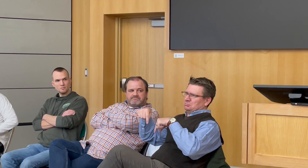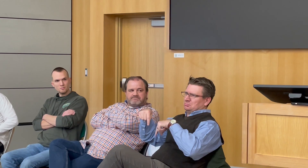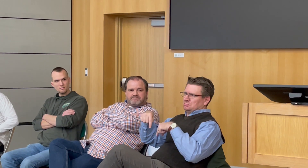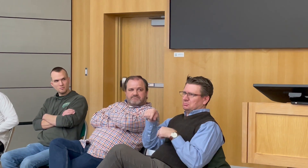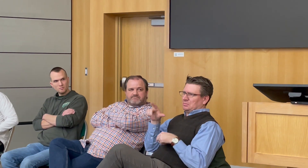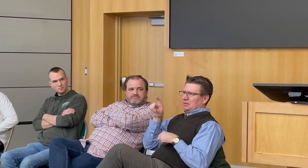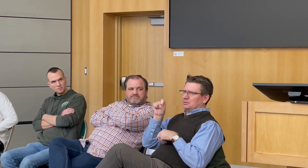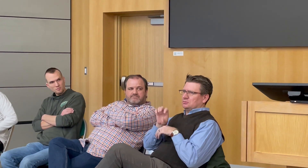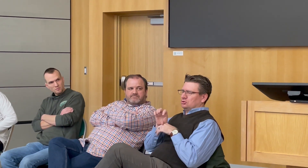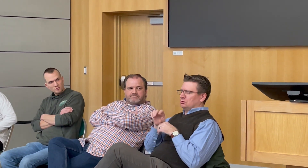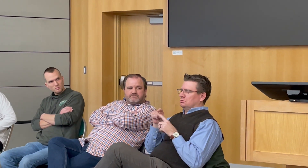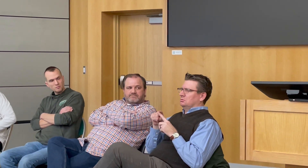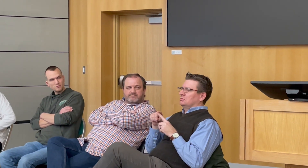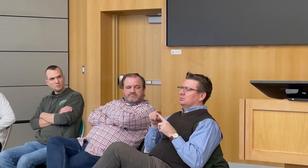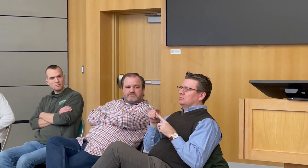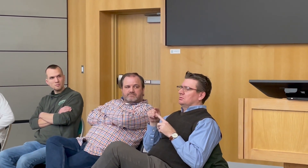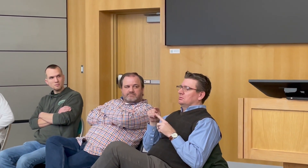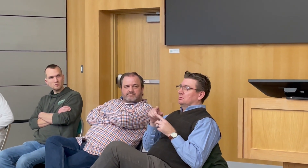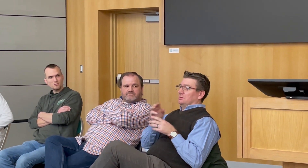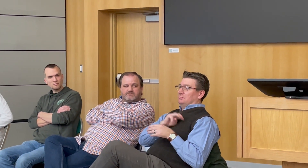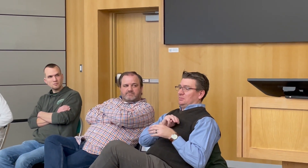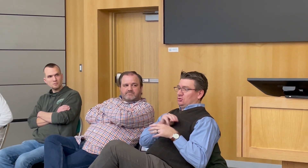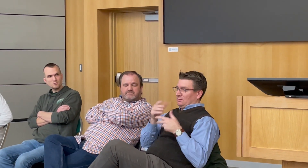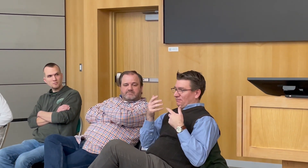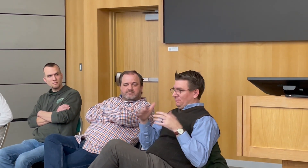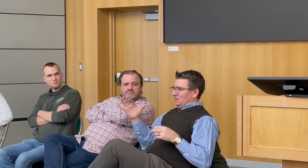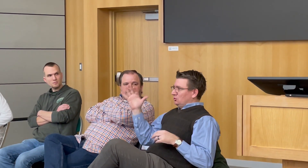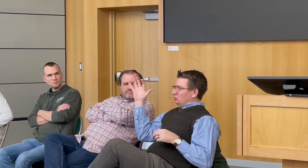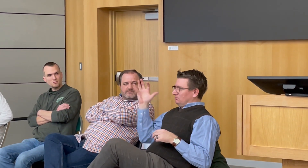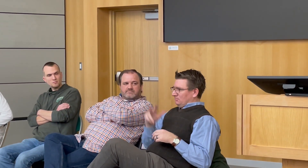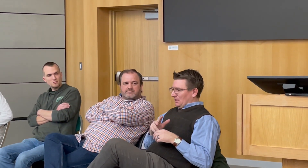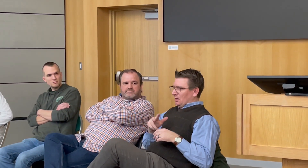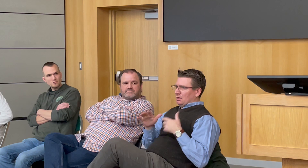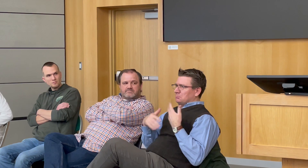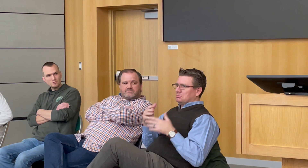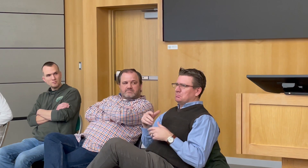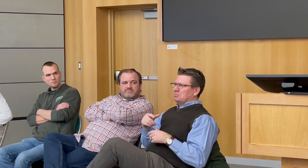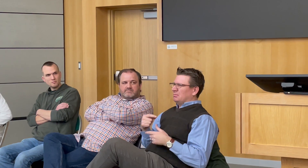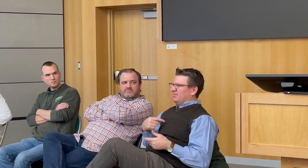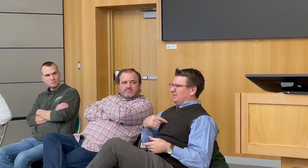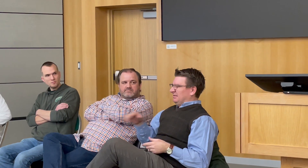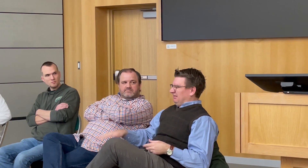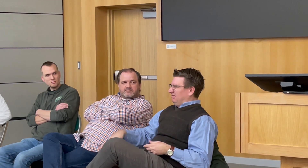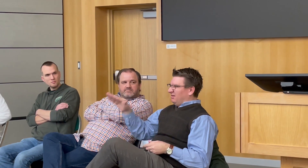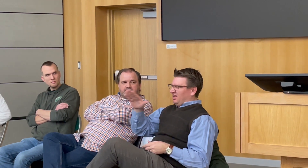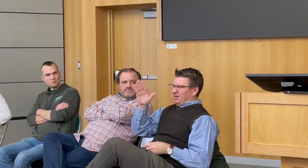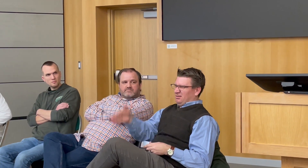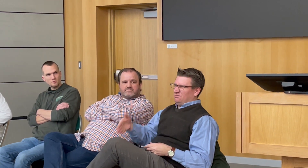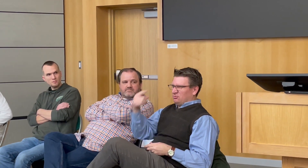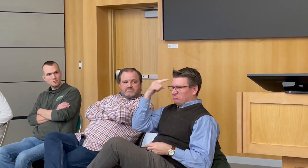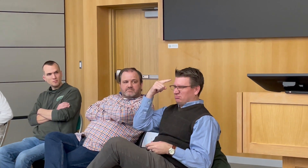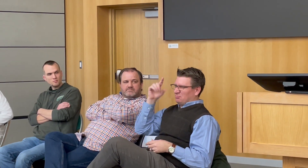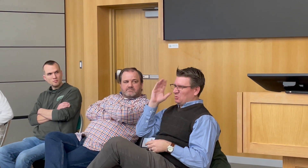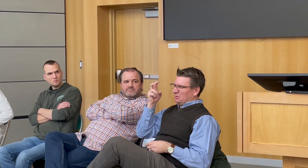did serve a church mission for the LDS church specifically when I finished my mission and I